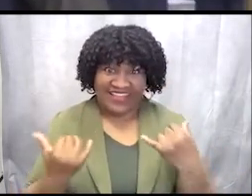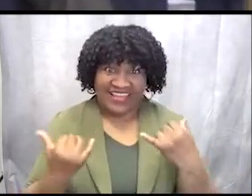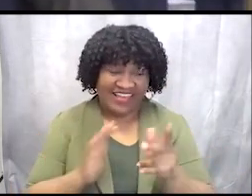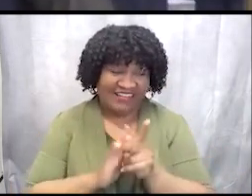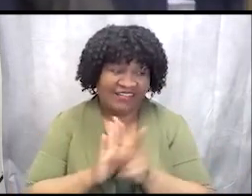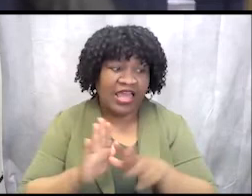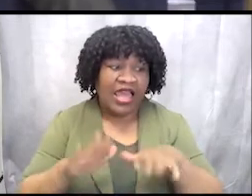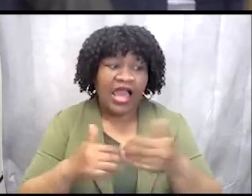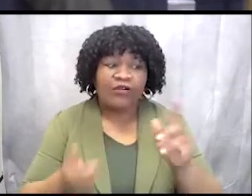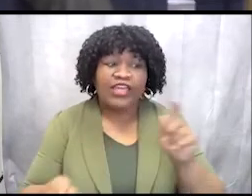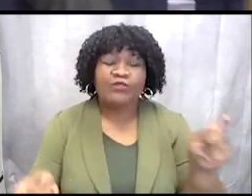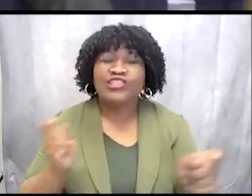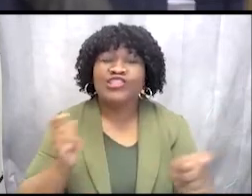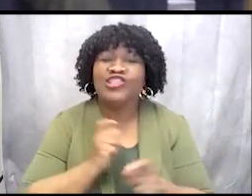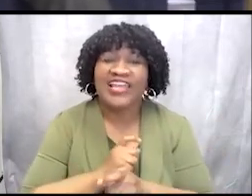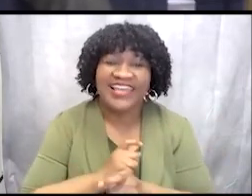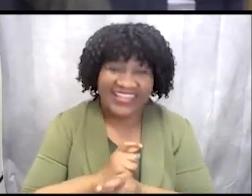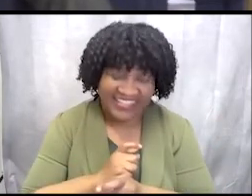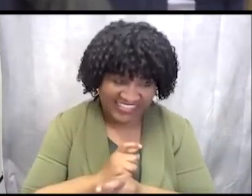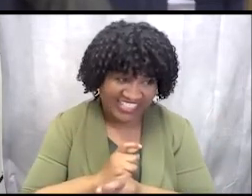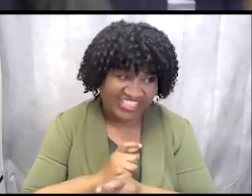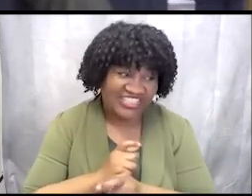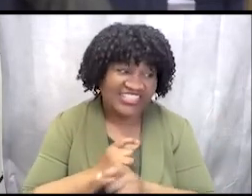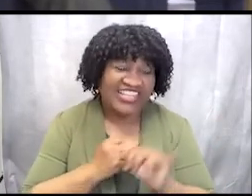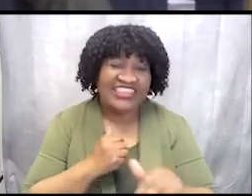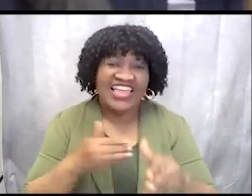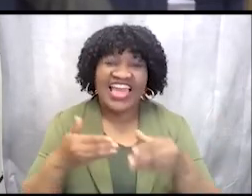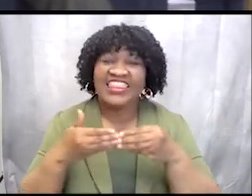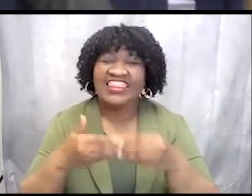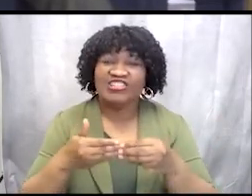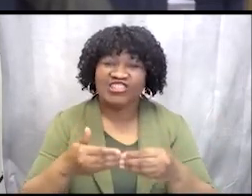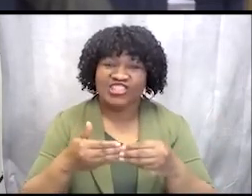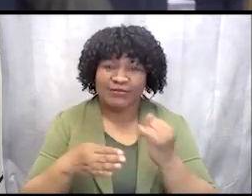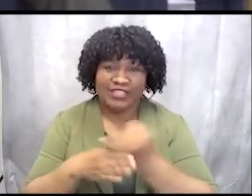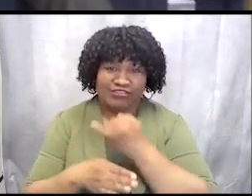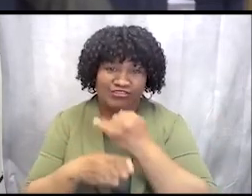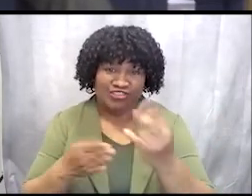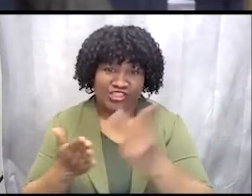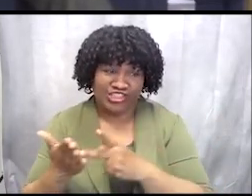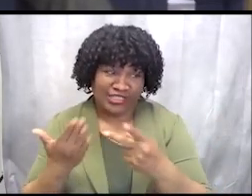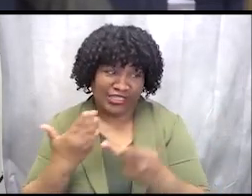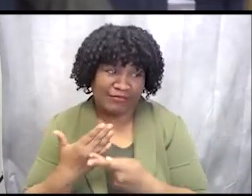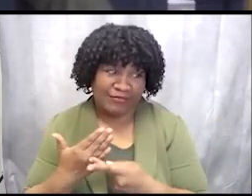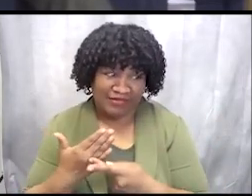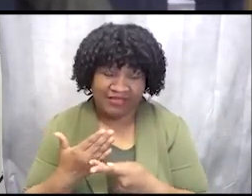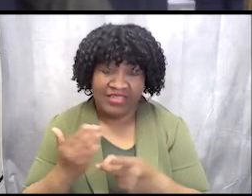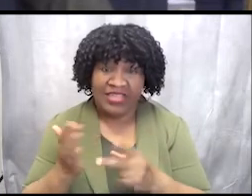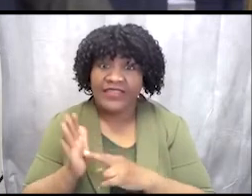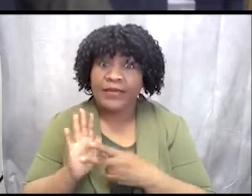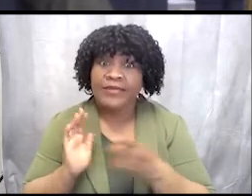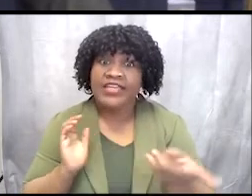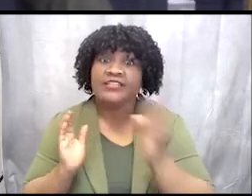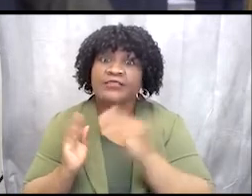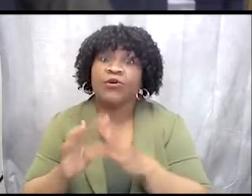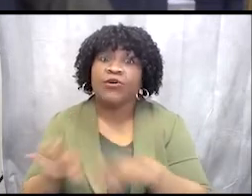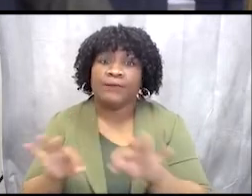is how do we change the nature of the leadership internship so that it's a more value?